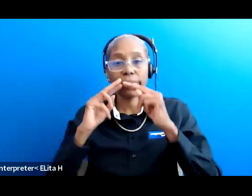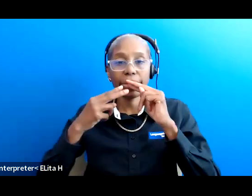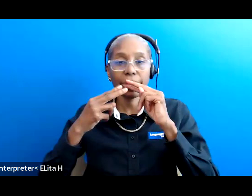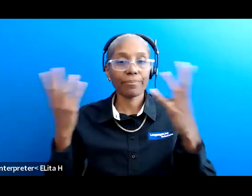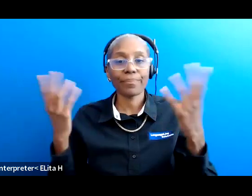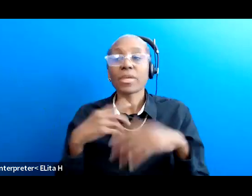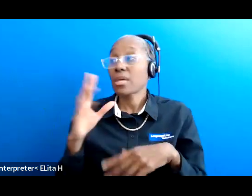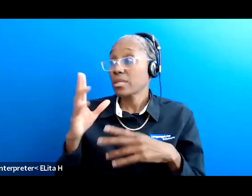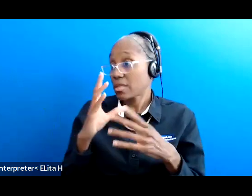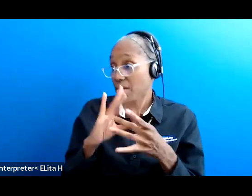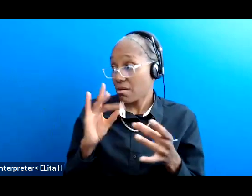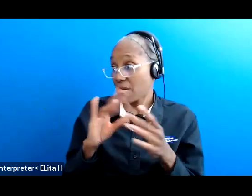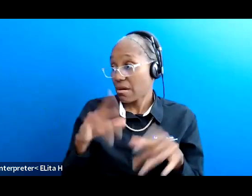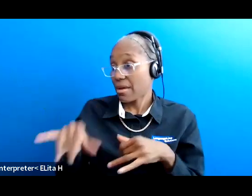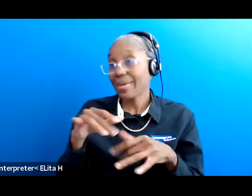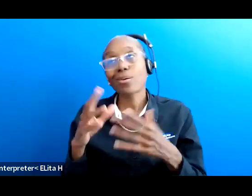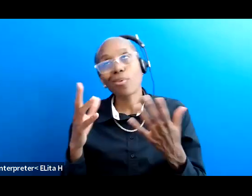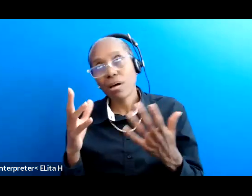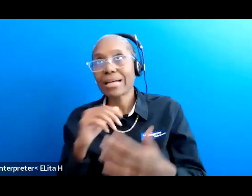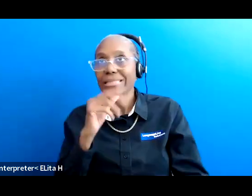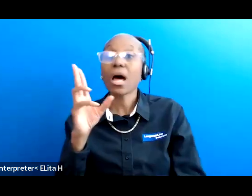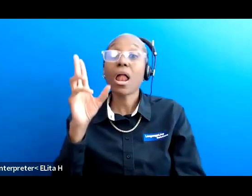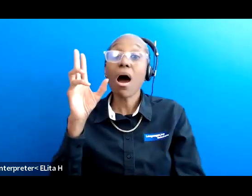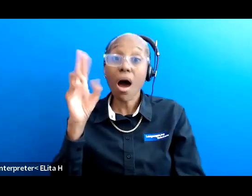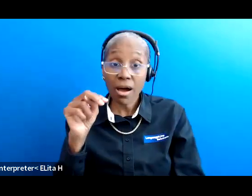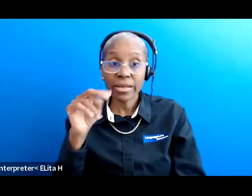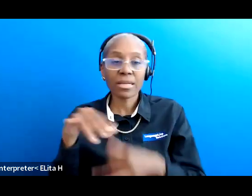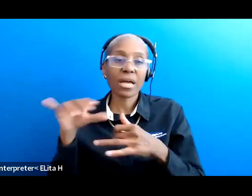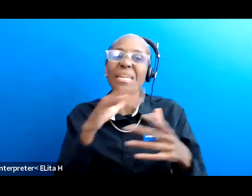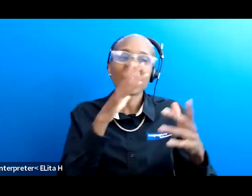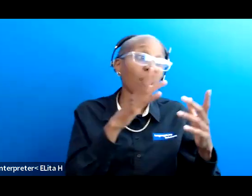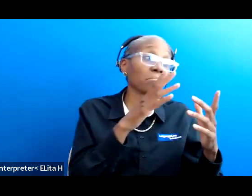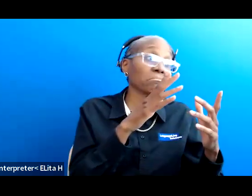Well, again, it's not uncommon. It's not that common, but it's not uncommon.